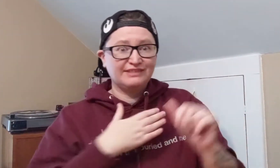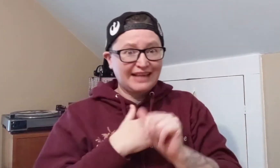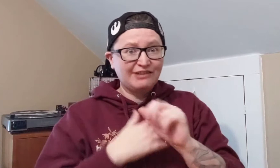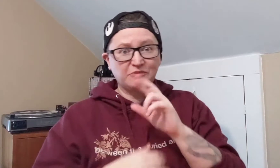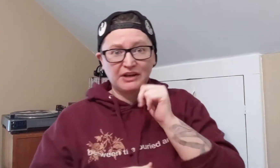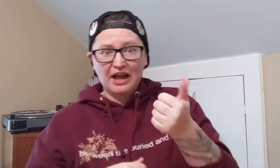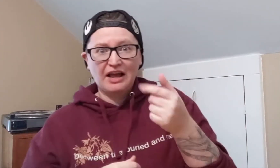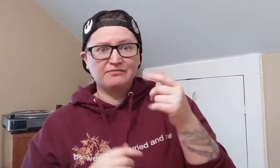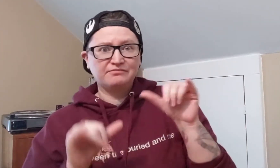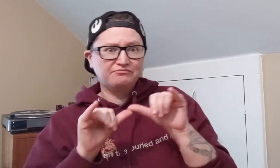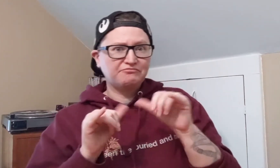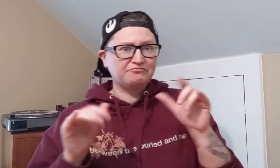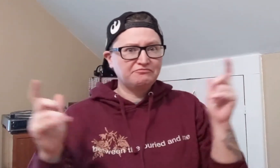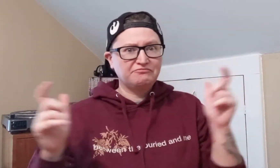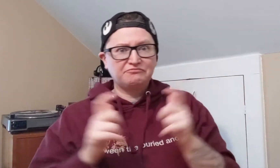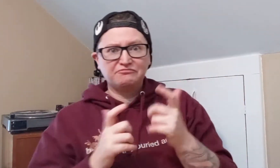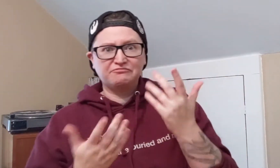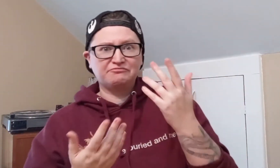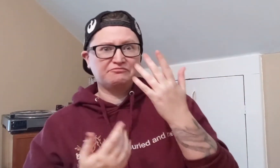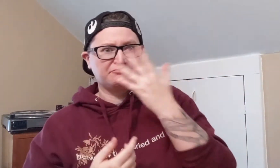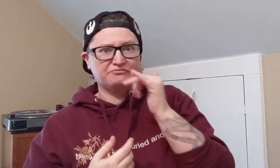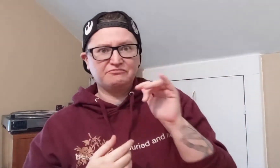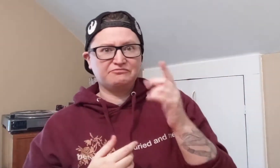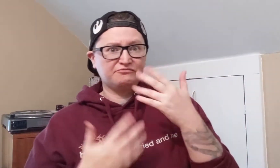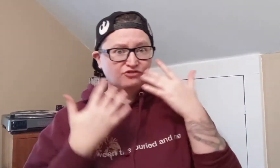do they interact are they dangerous are they not you know how big are they are they big are they